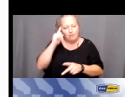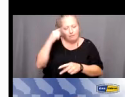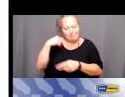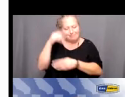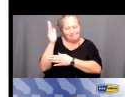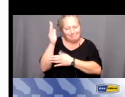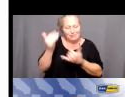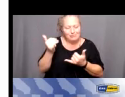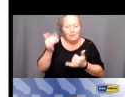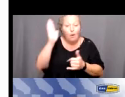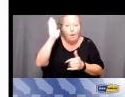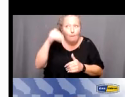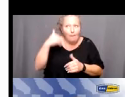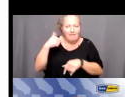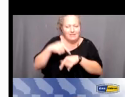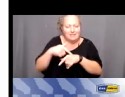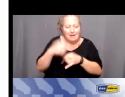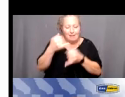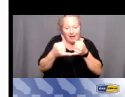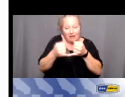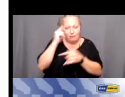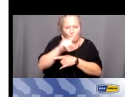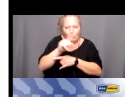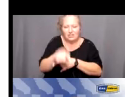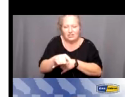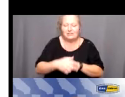and I I hope we have some time for questions at the end.